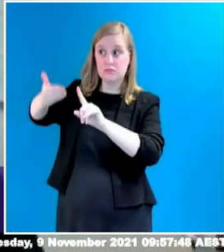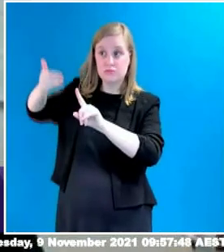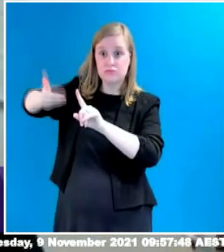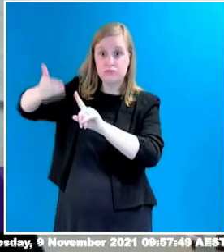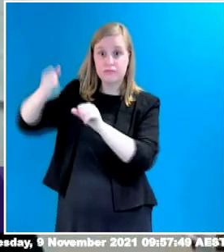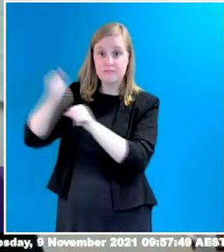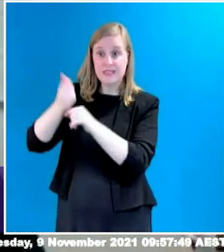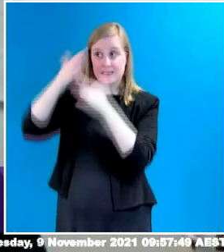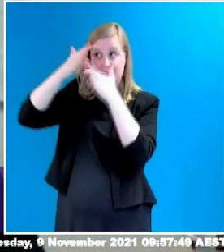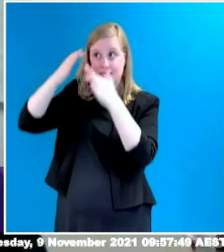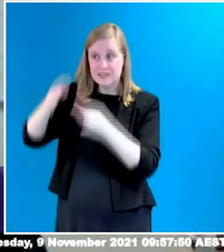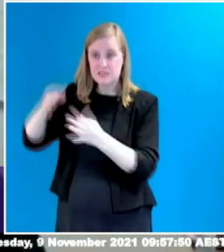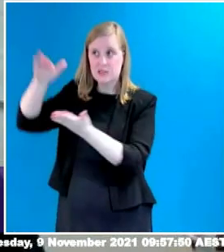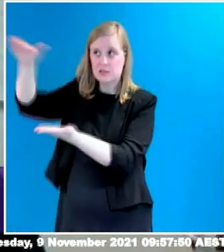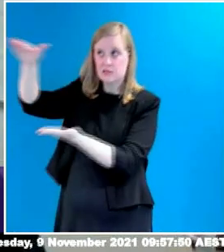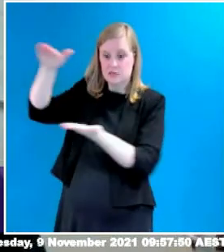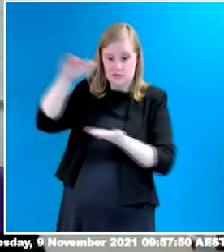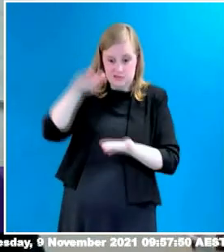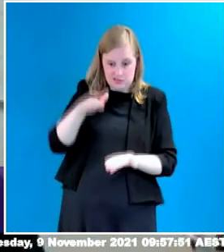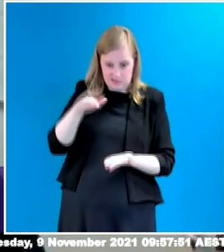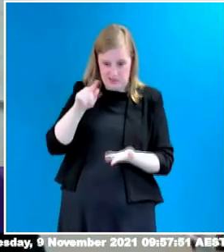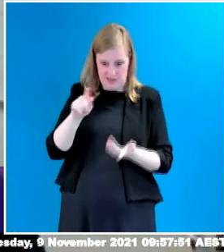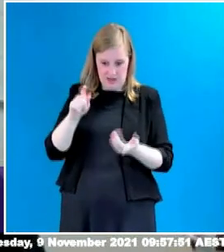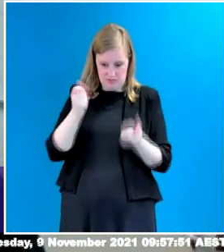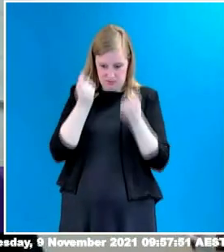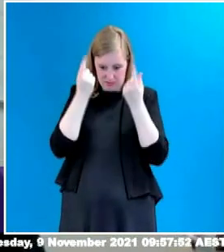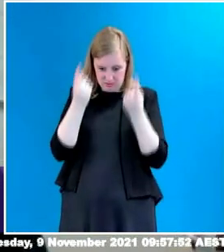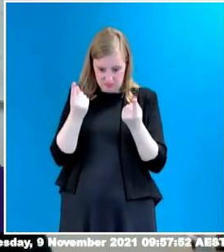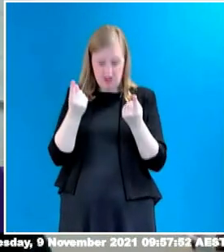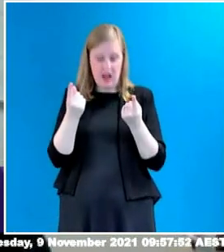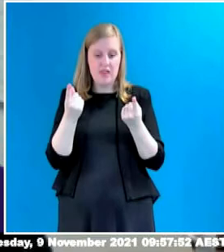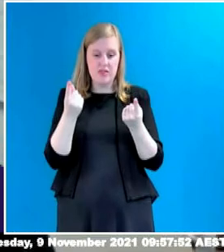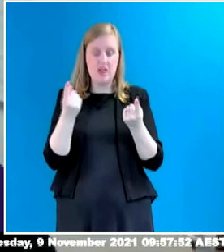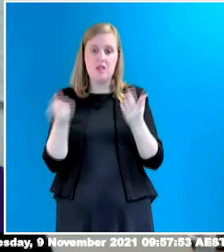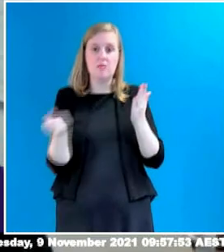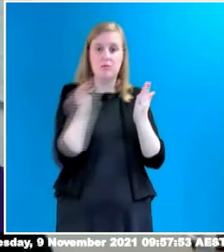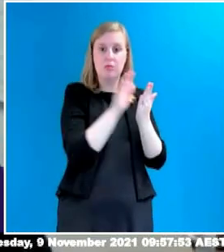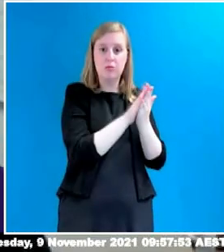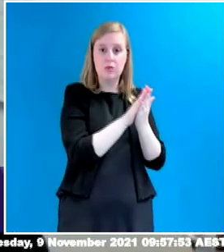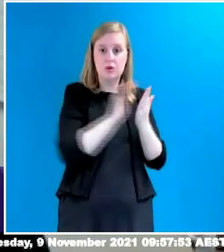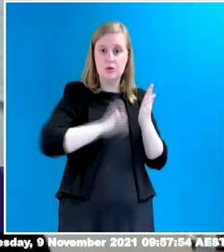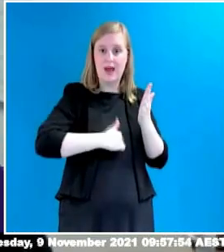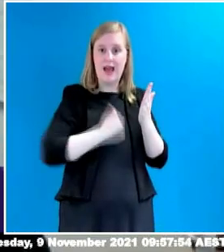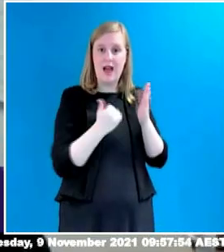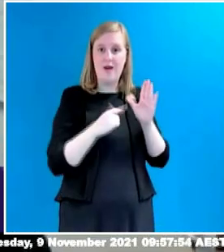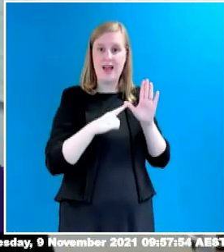That is not an easy job. Having spent over 20 years trying to do that with business, small business,